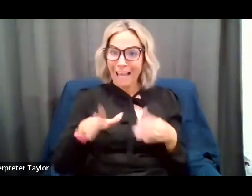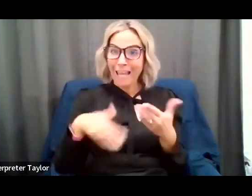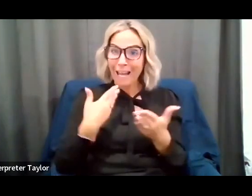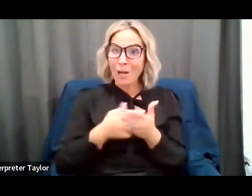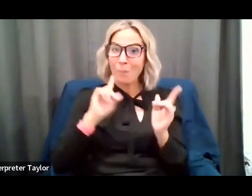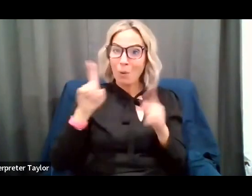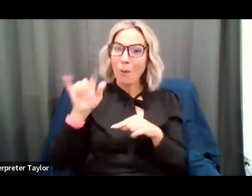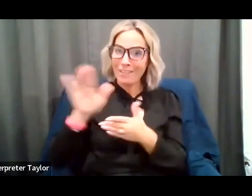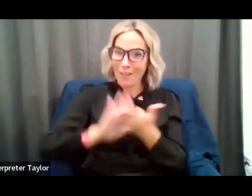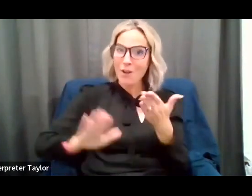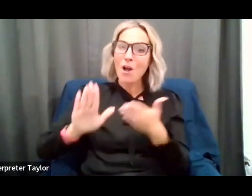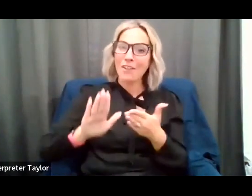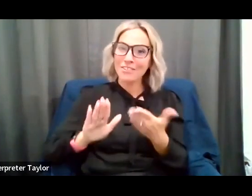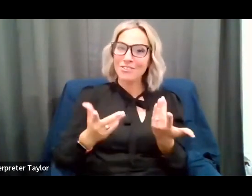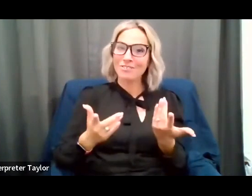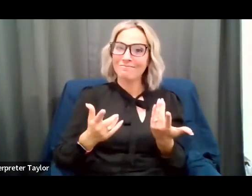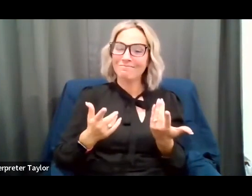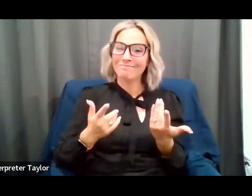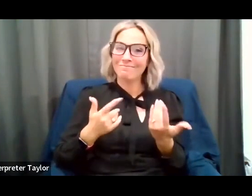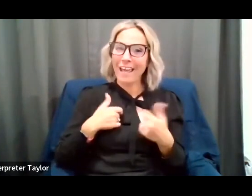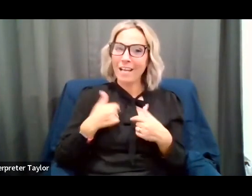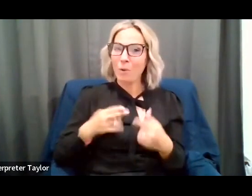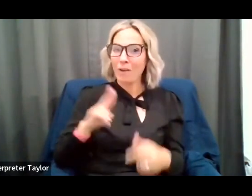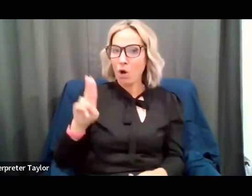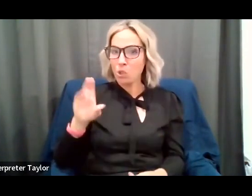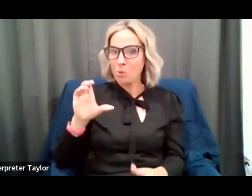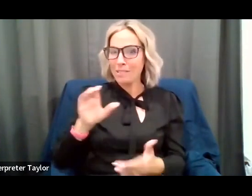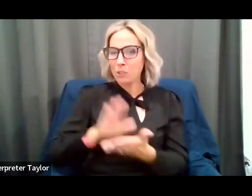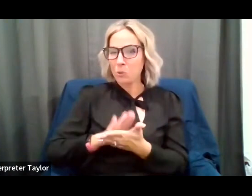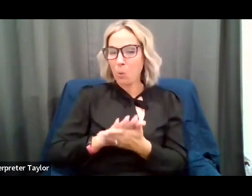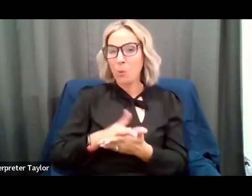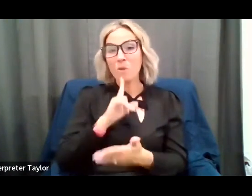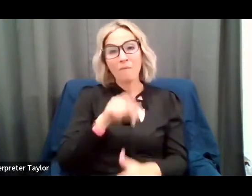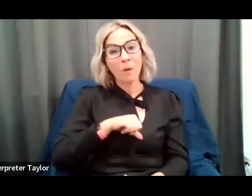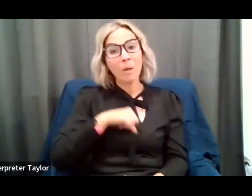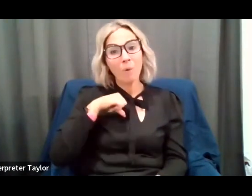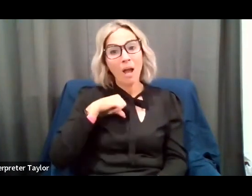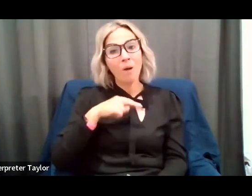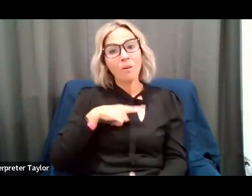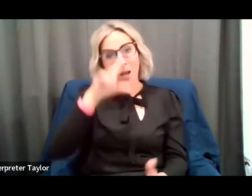to that institution and it's one of our UCs. So I'm-I'm very proud and I believe in